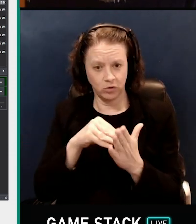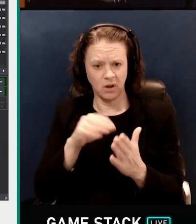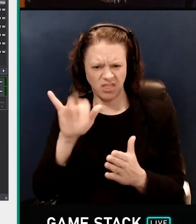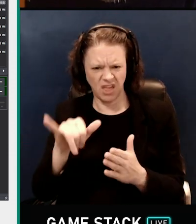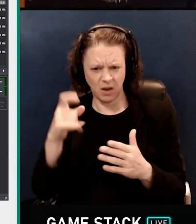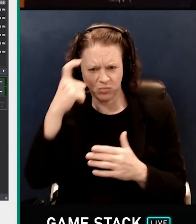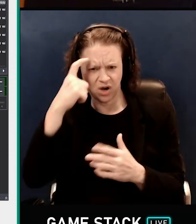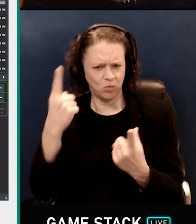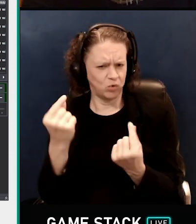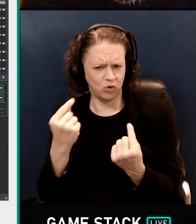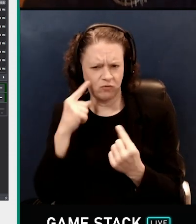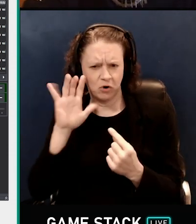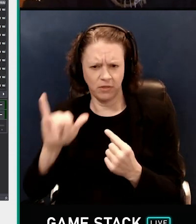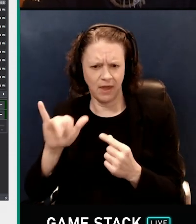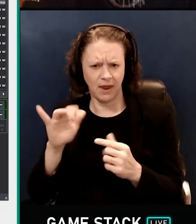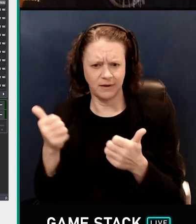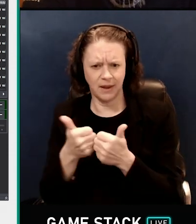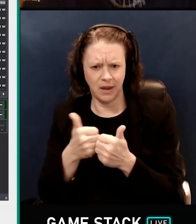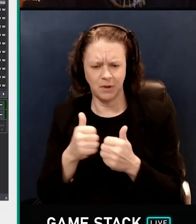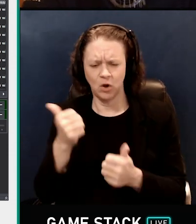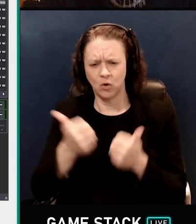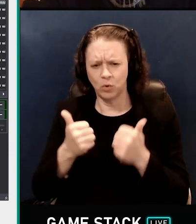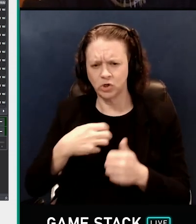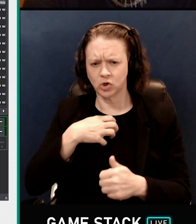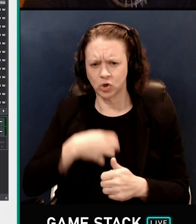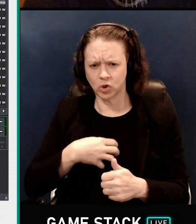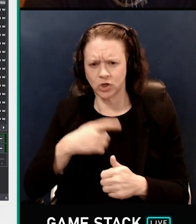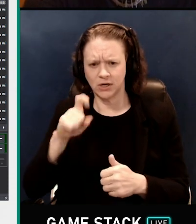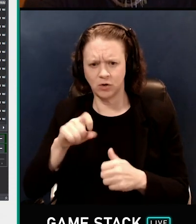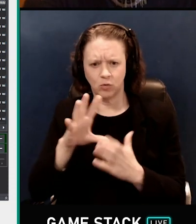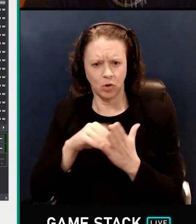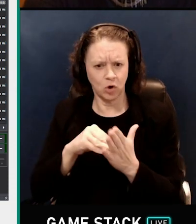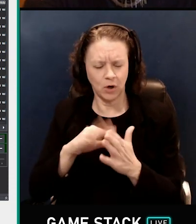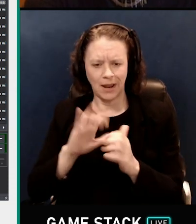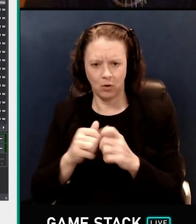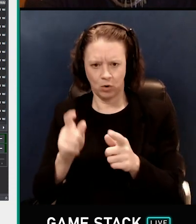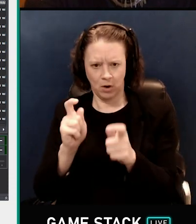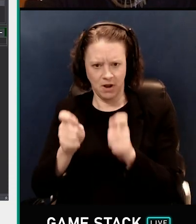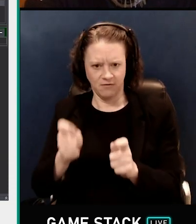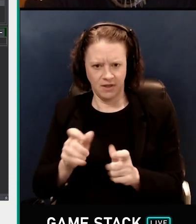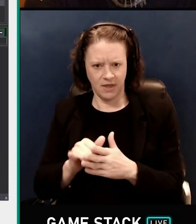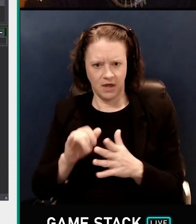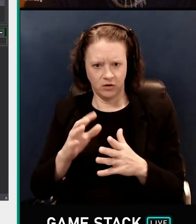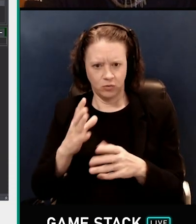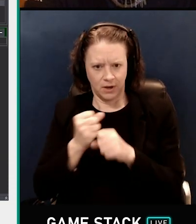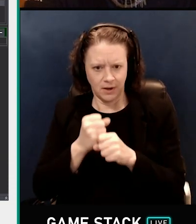What are the urges that I need to learn and how do I modify them to get the behavior that I need?